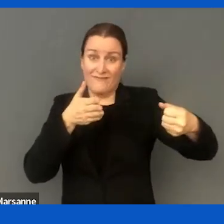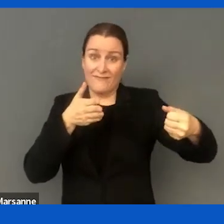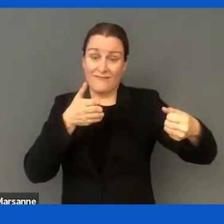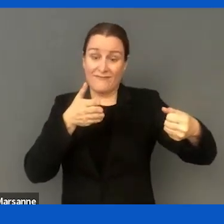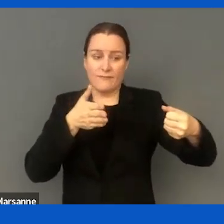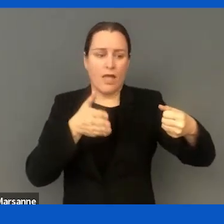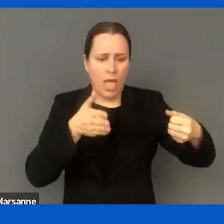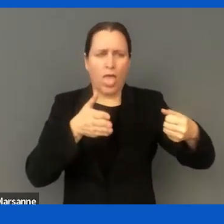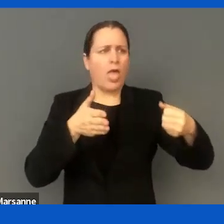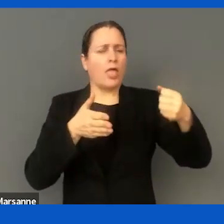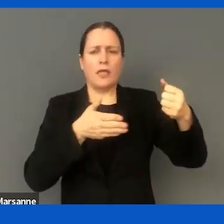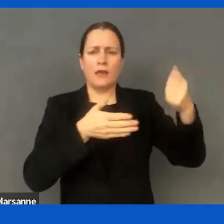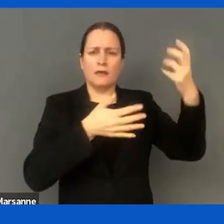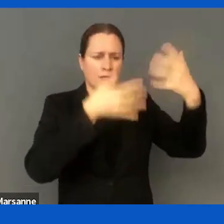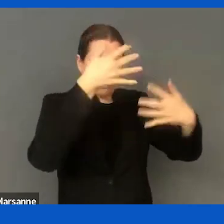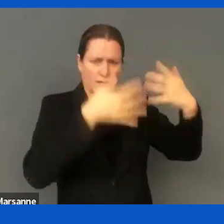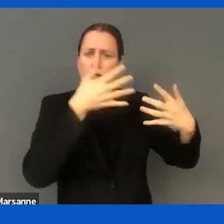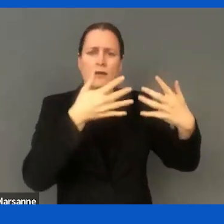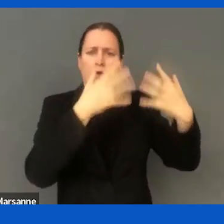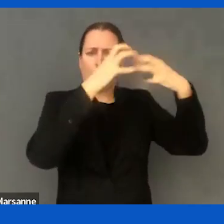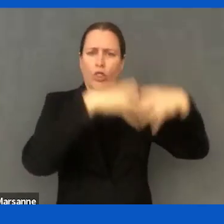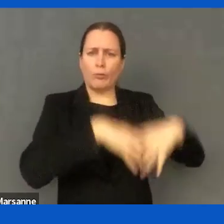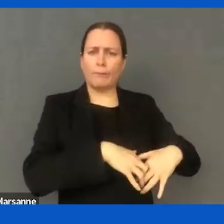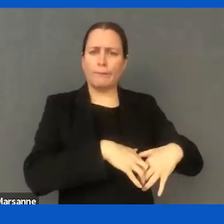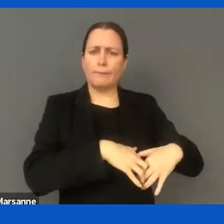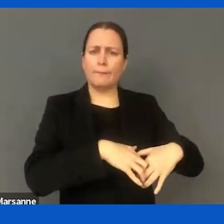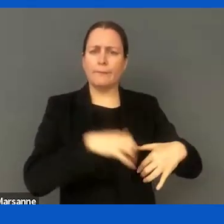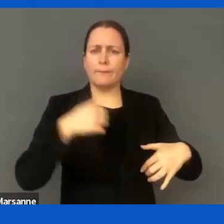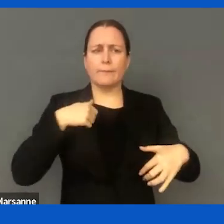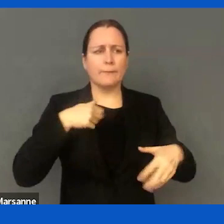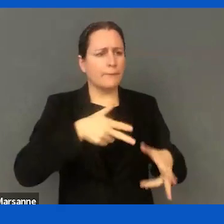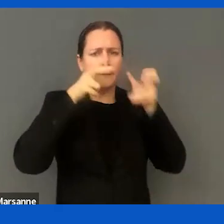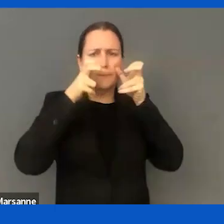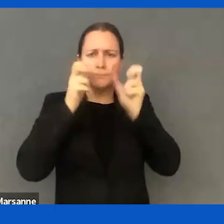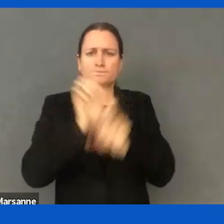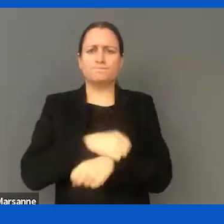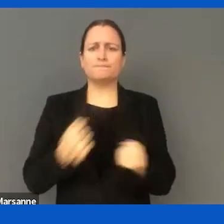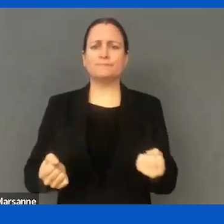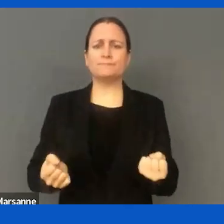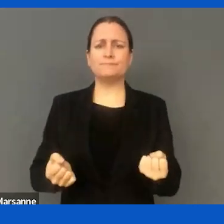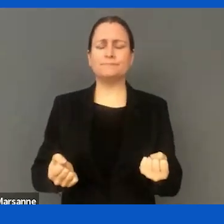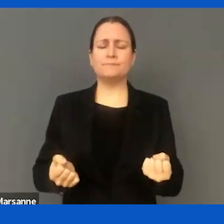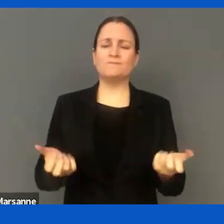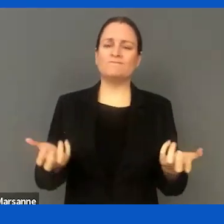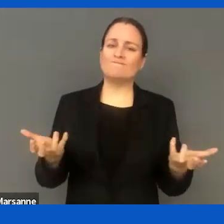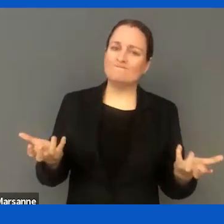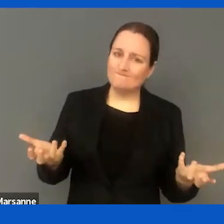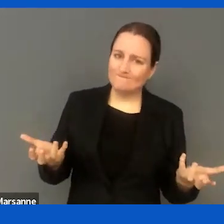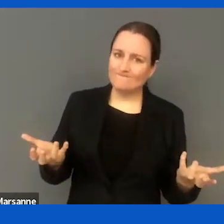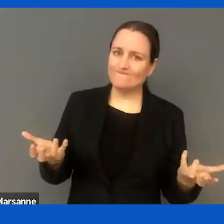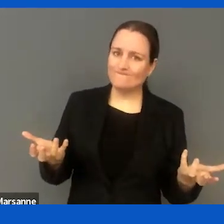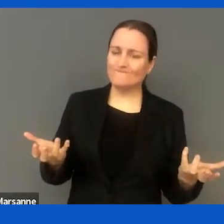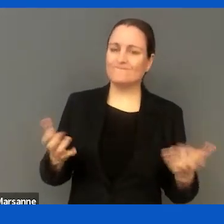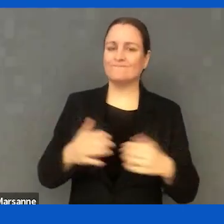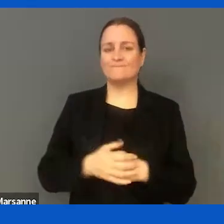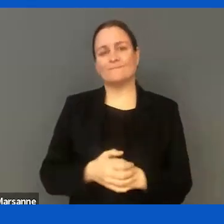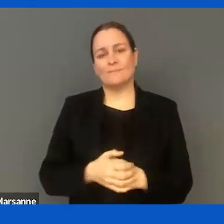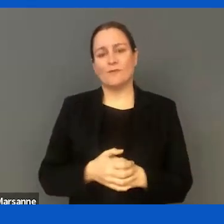So the main issue is that you buy something that will be for